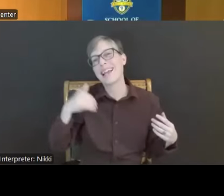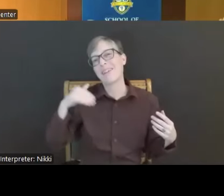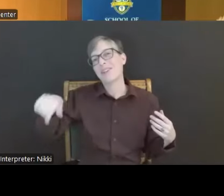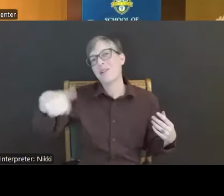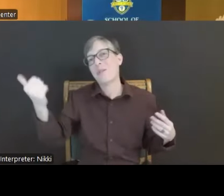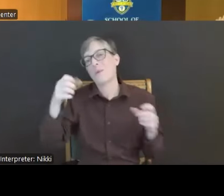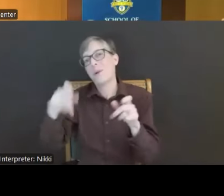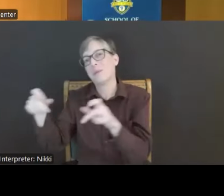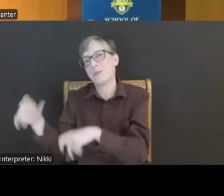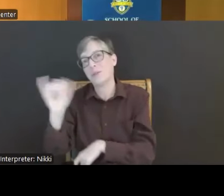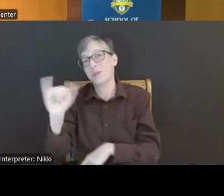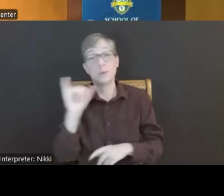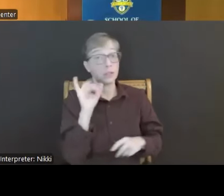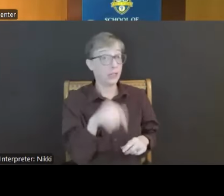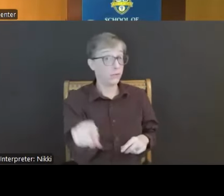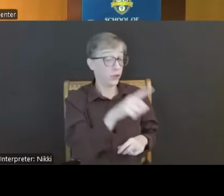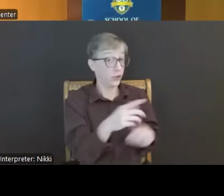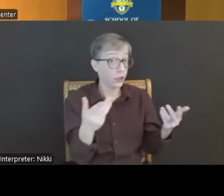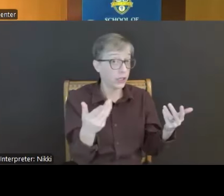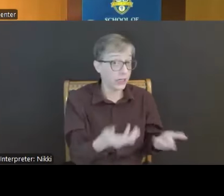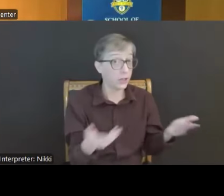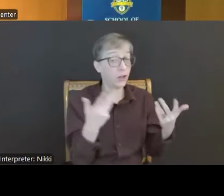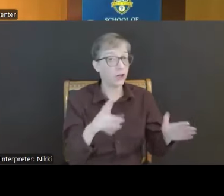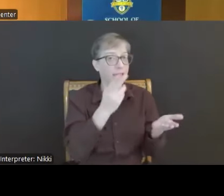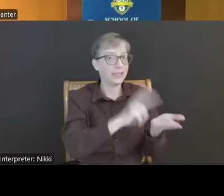already signed up and you need your book Amanda also has those in the back of the room for you